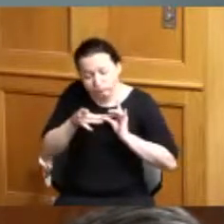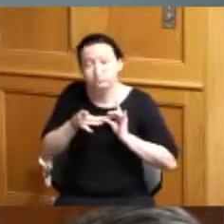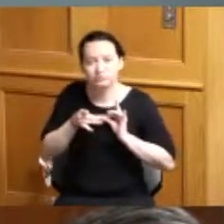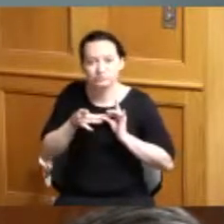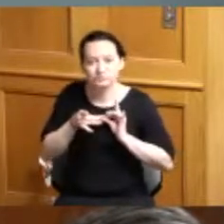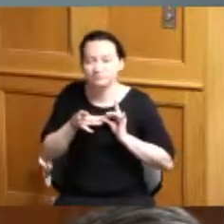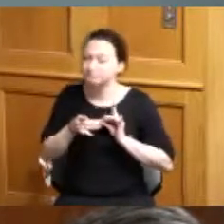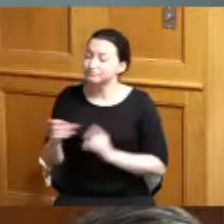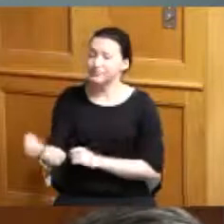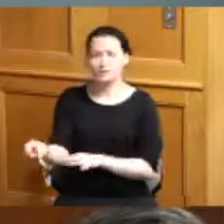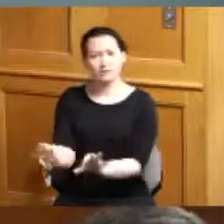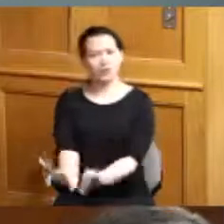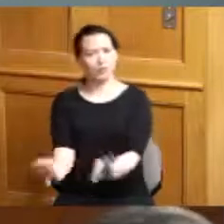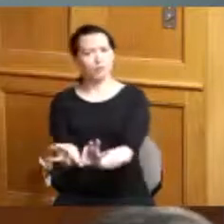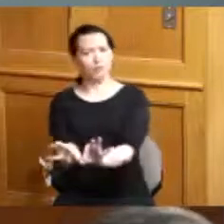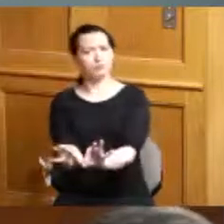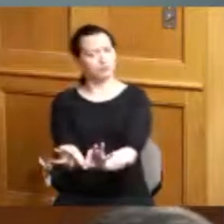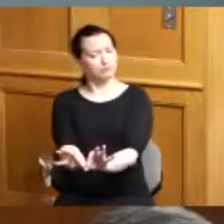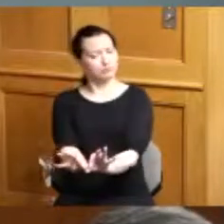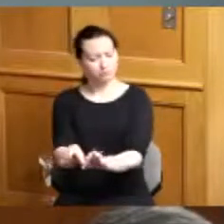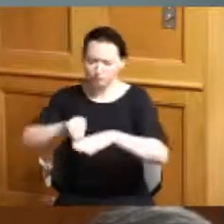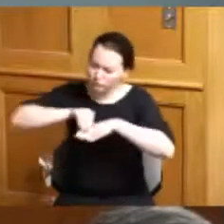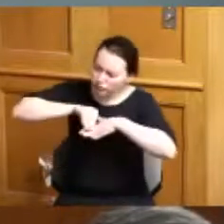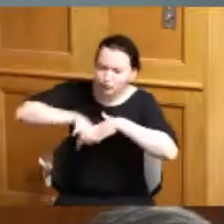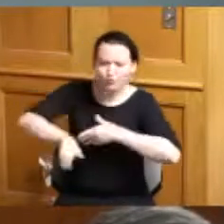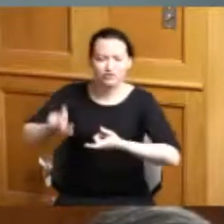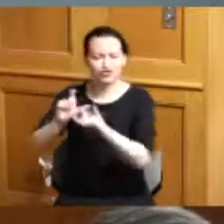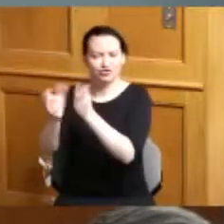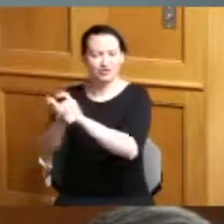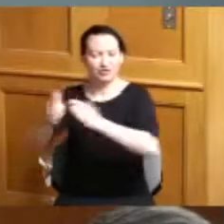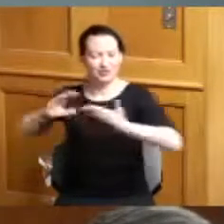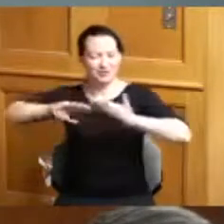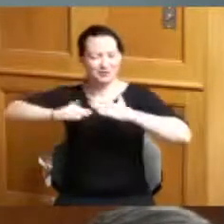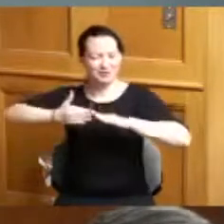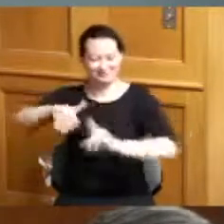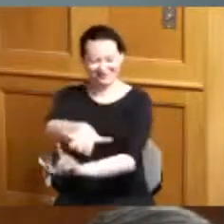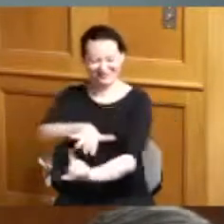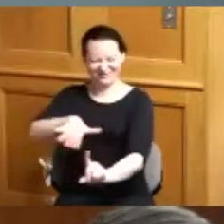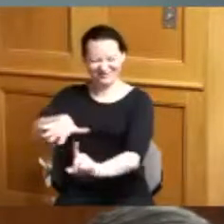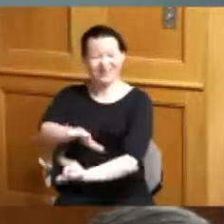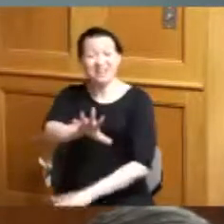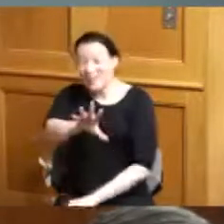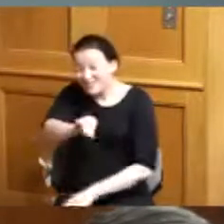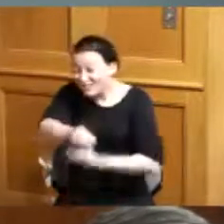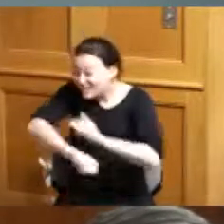are very significant they made major changes in our community and that five Decades of experience